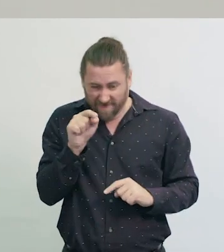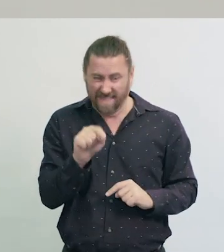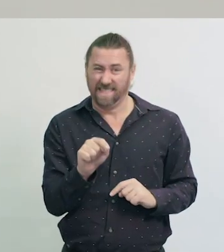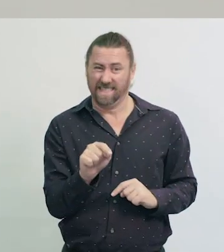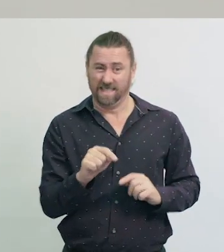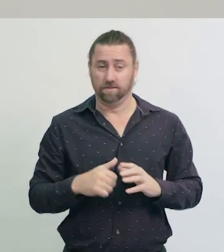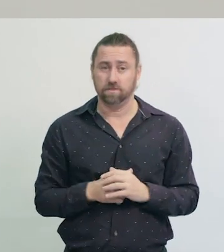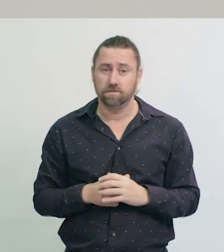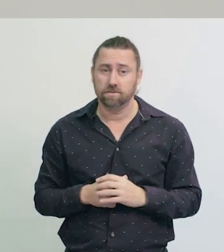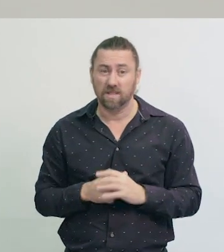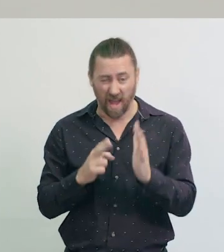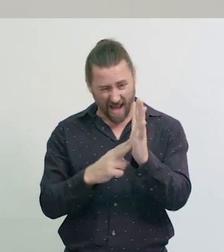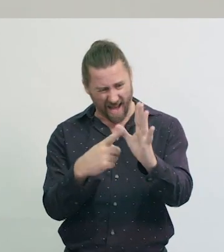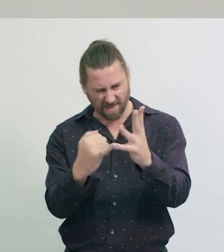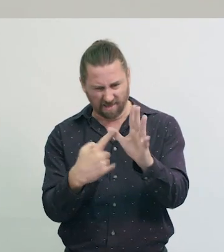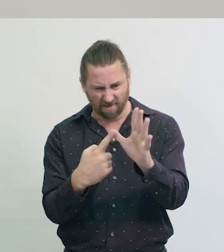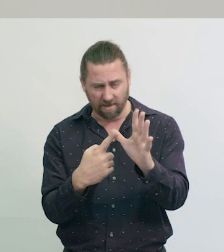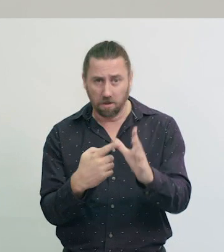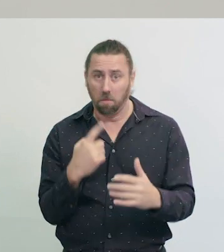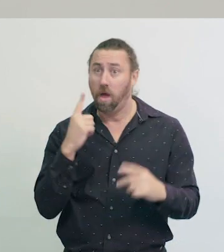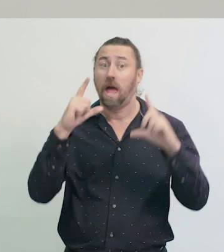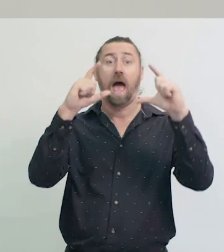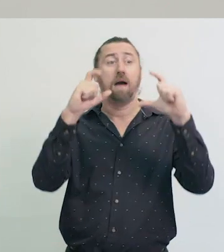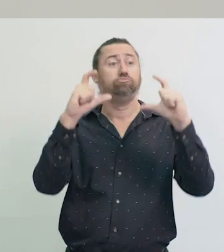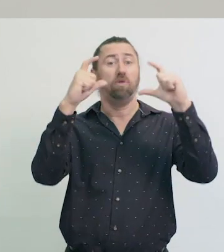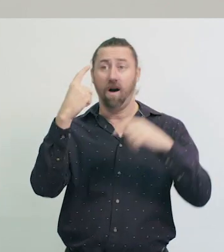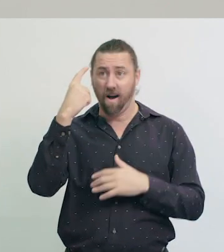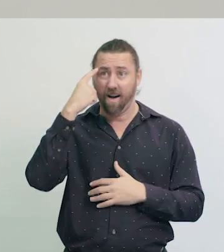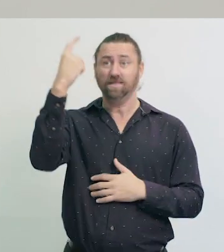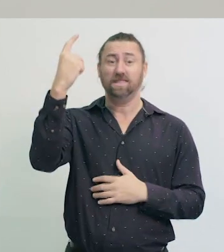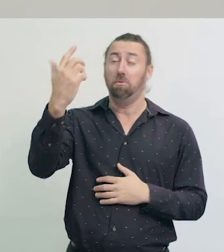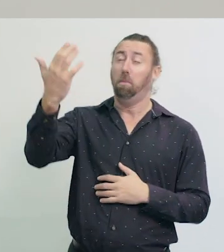In fact, the idea of the digital camera was first discussed in the 1960s,